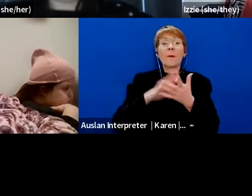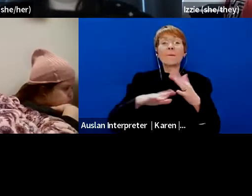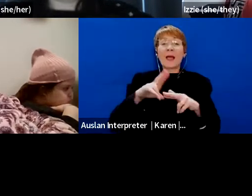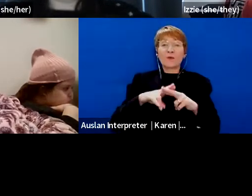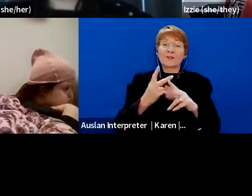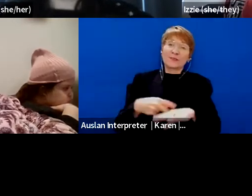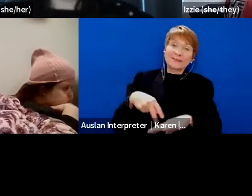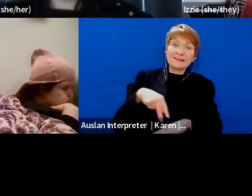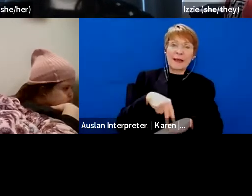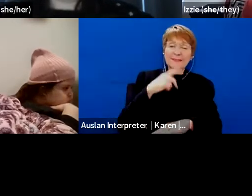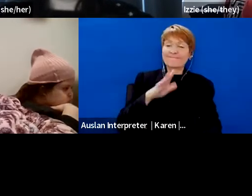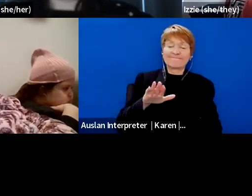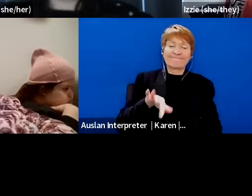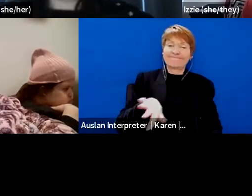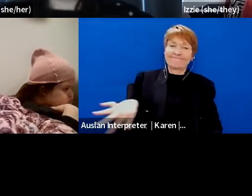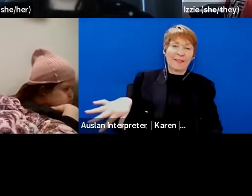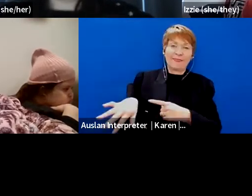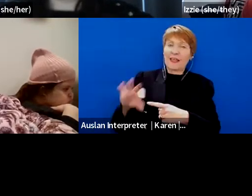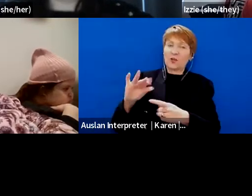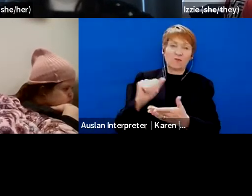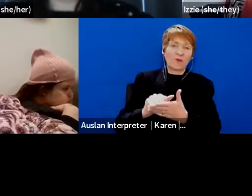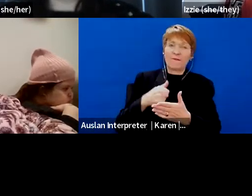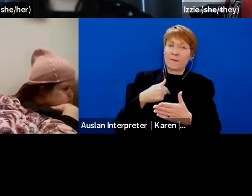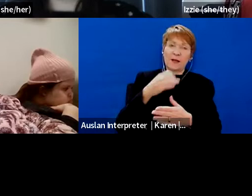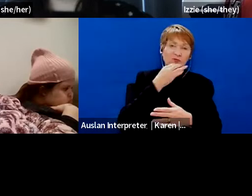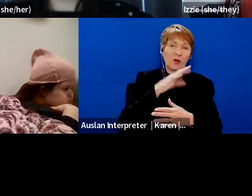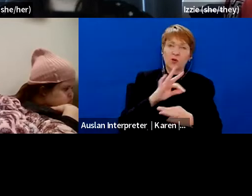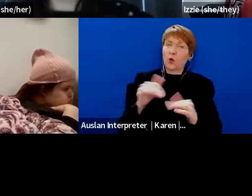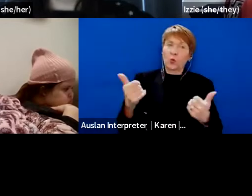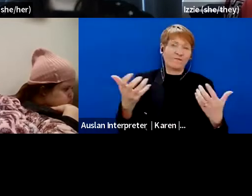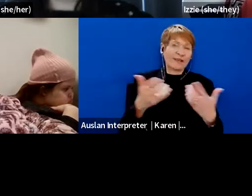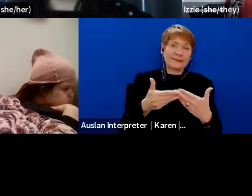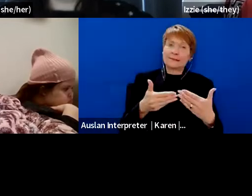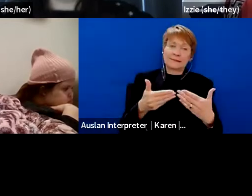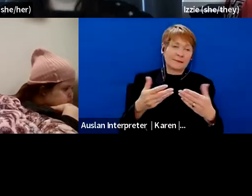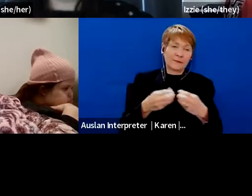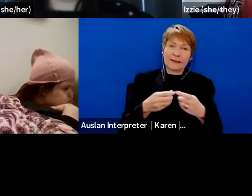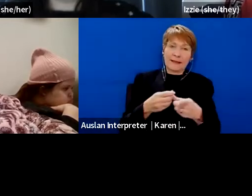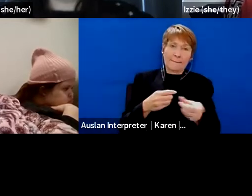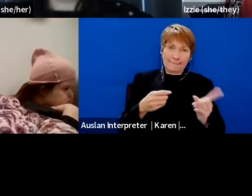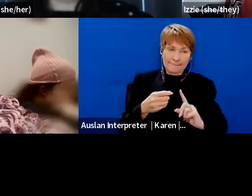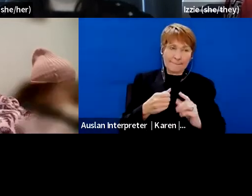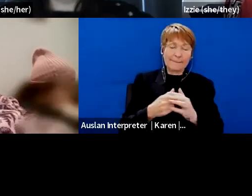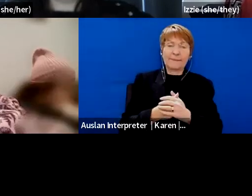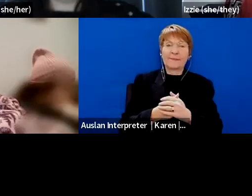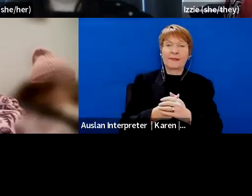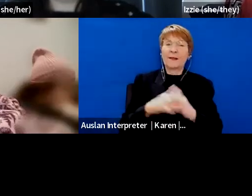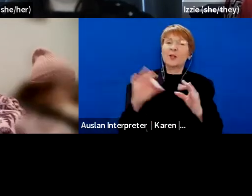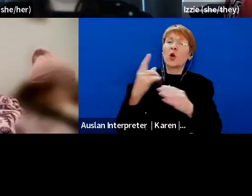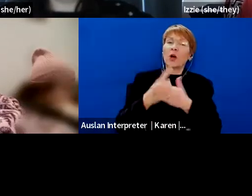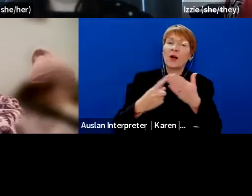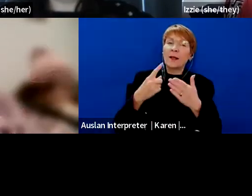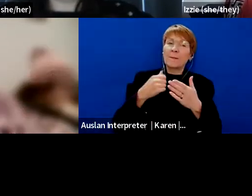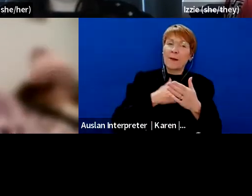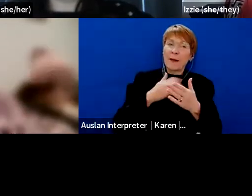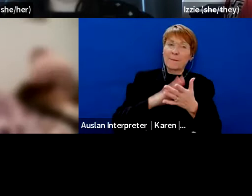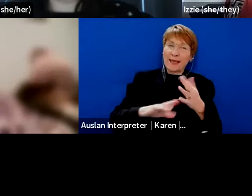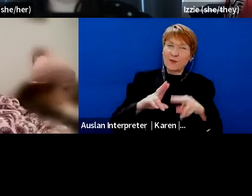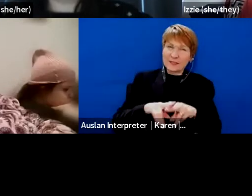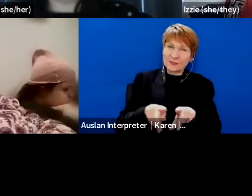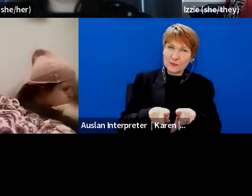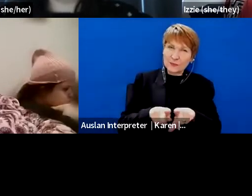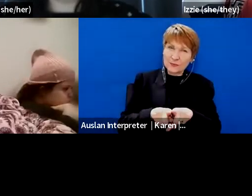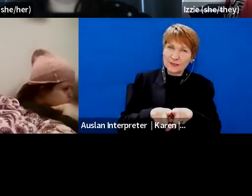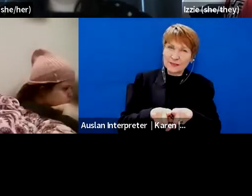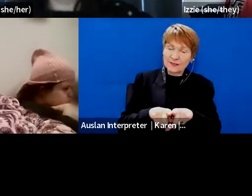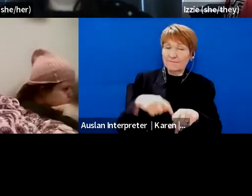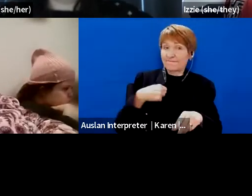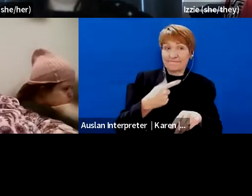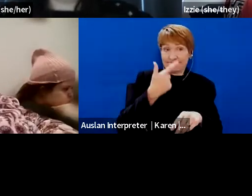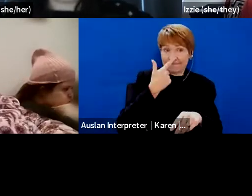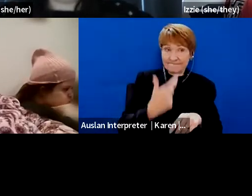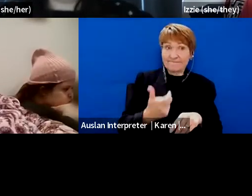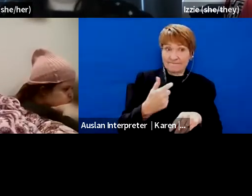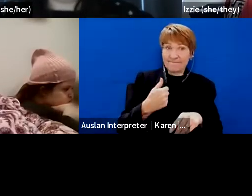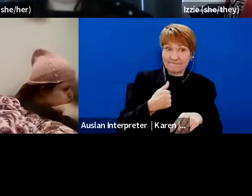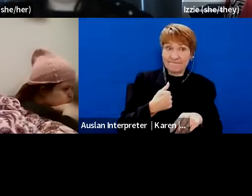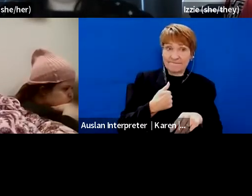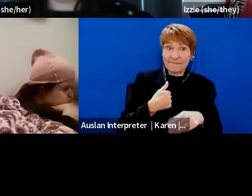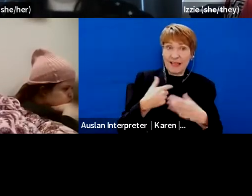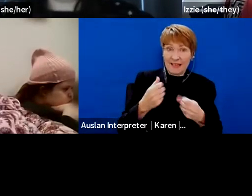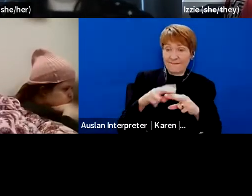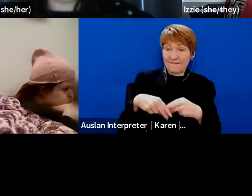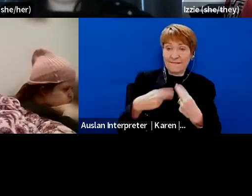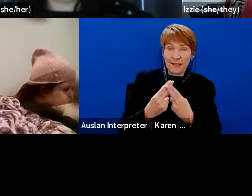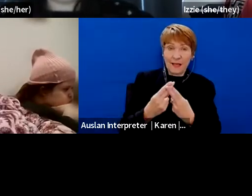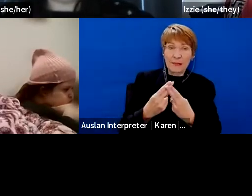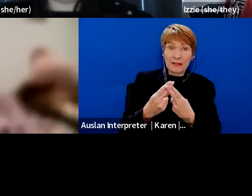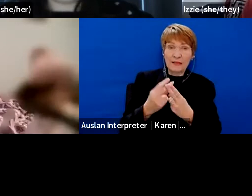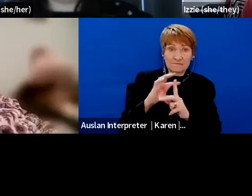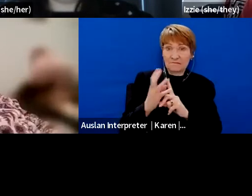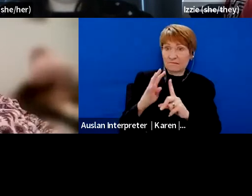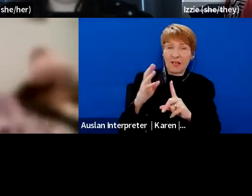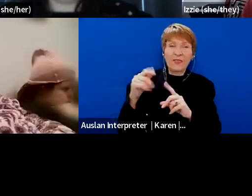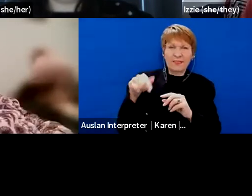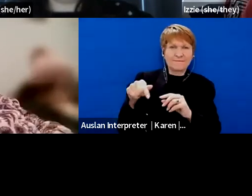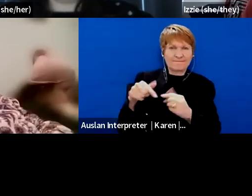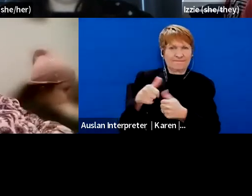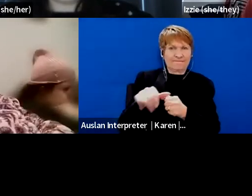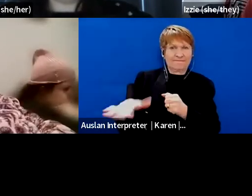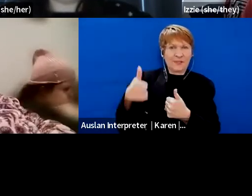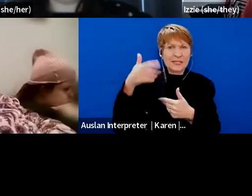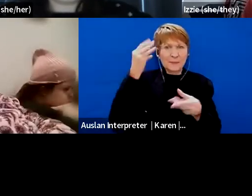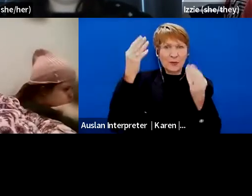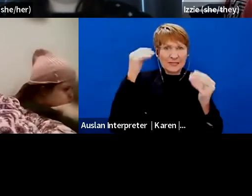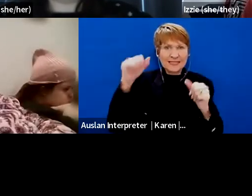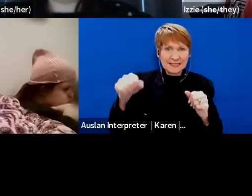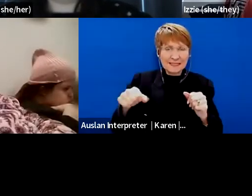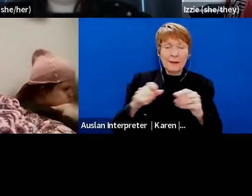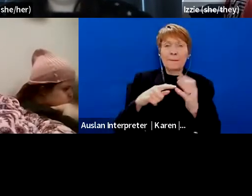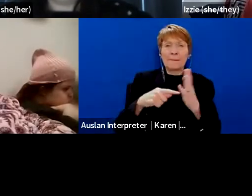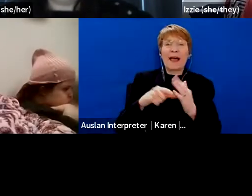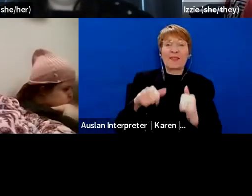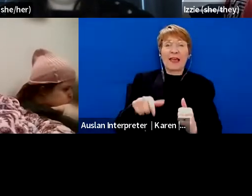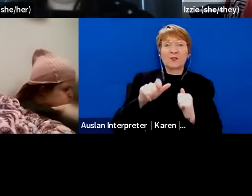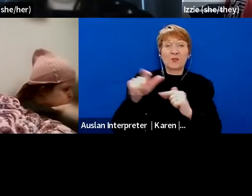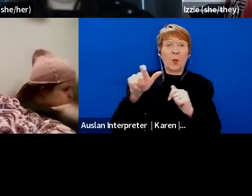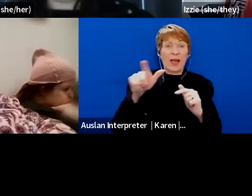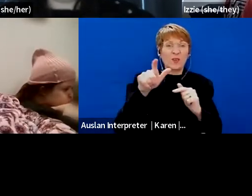You know, and ensuring that you know the burden is just not on my parents to, because obviously I was a very privileged person to have family members who did have that knowledge and have that experience but they actually had to went out and sought it.